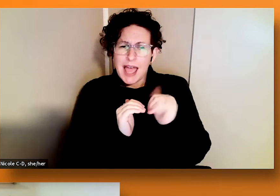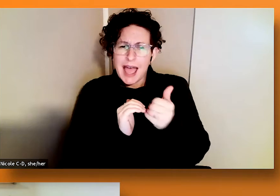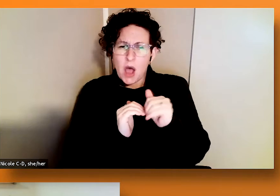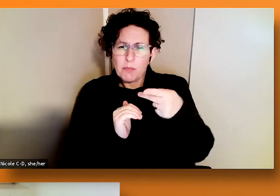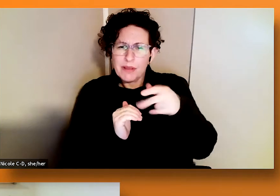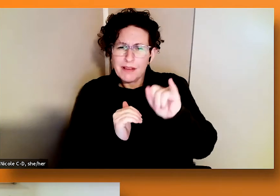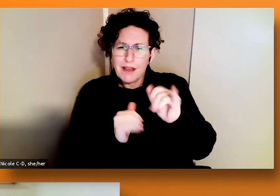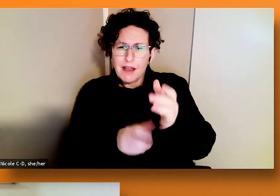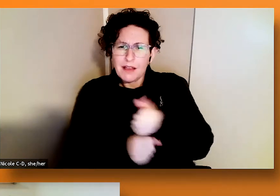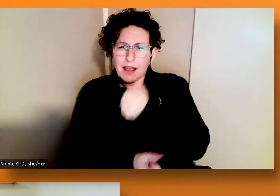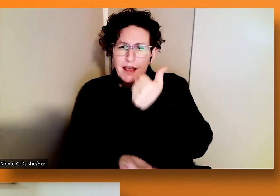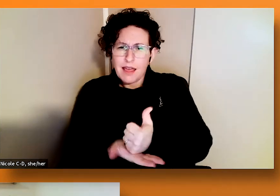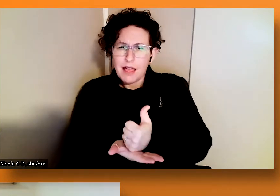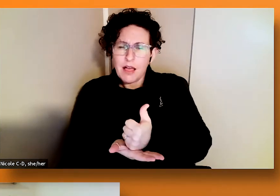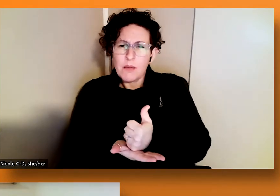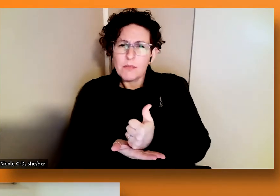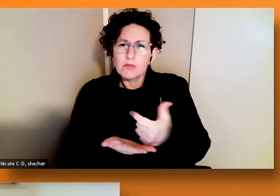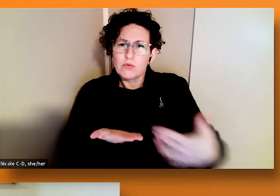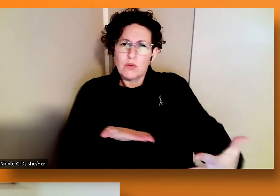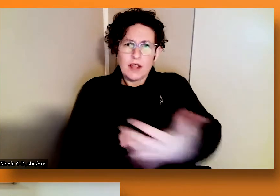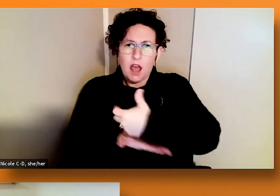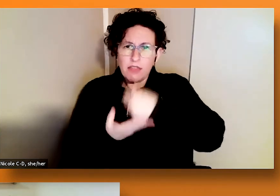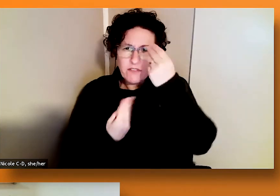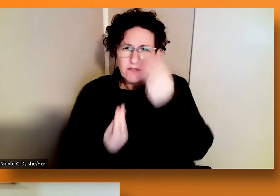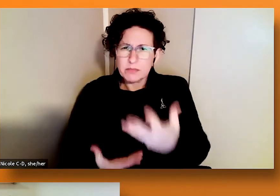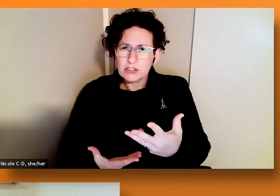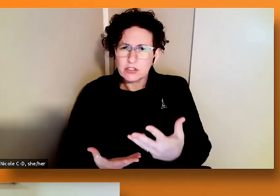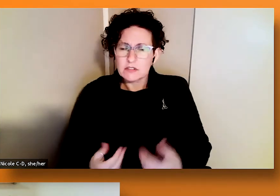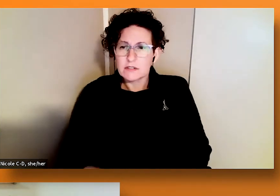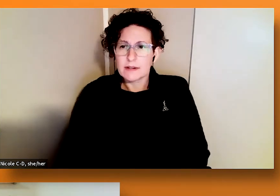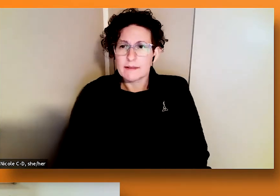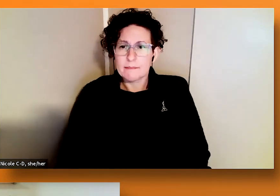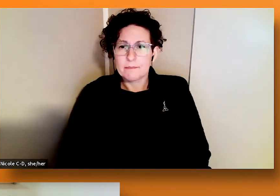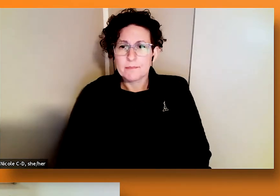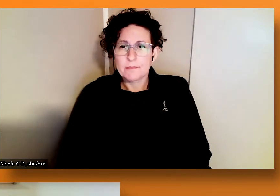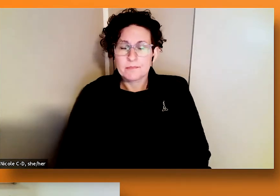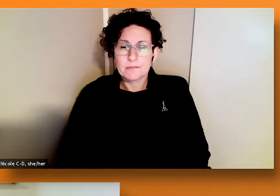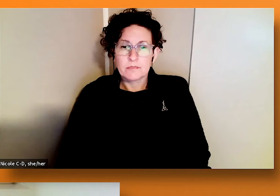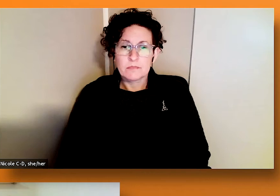and how does a PI get help from you to gather that information?"